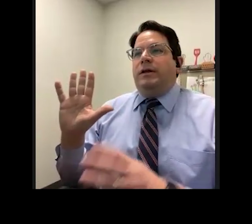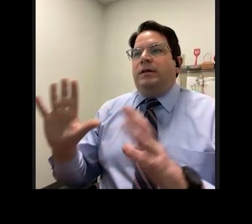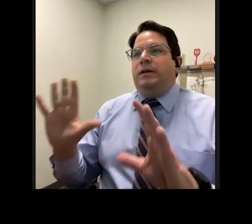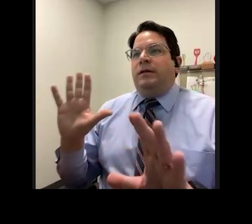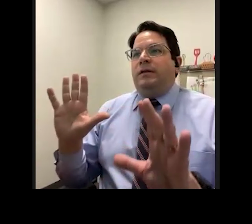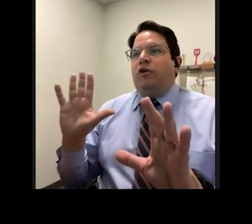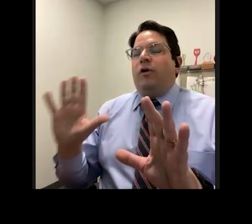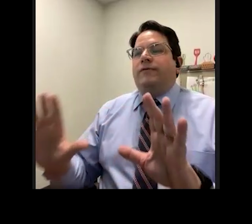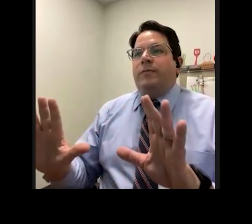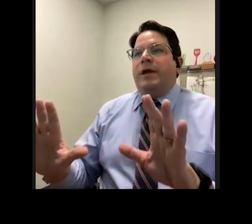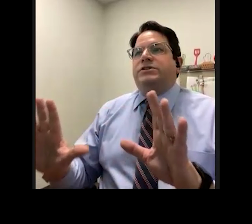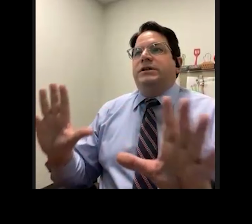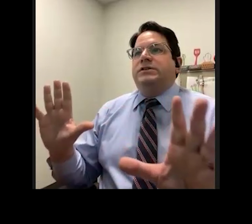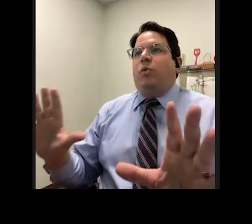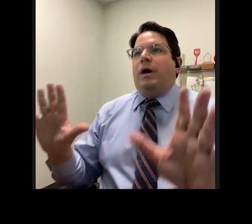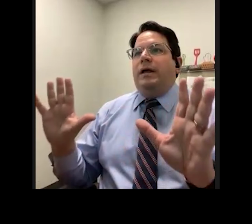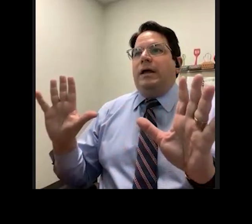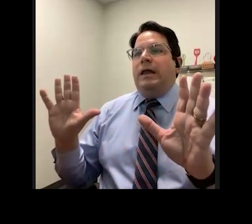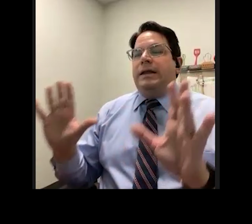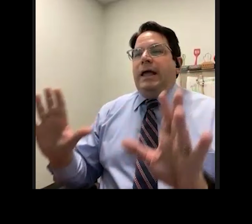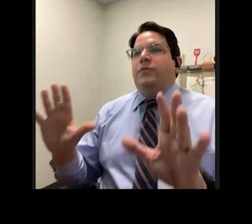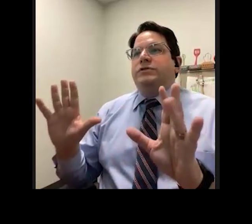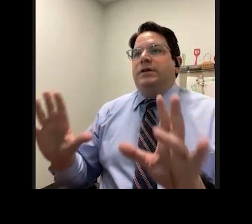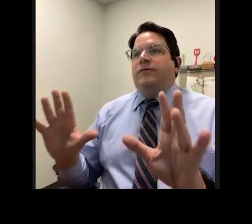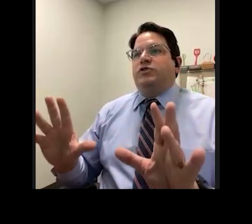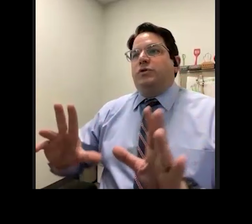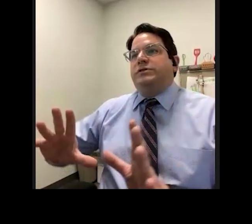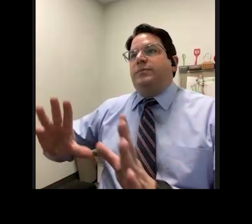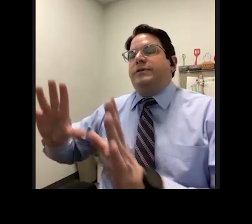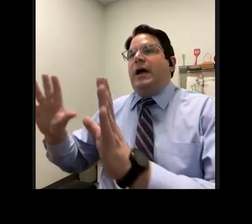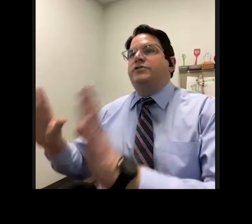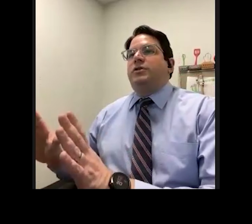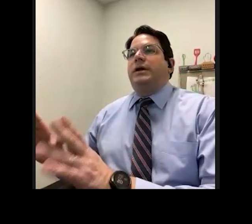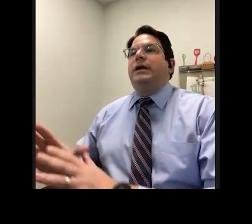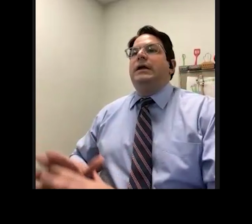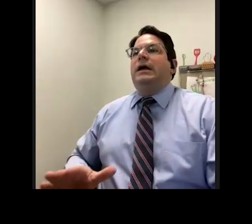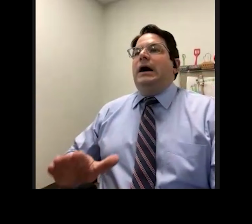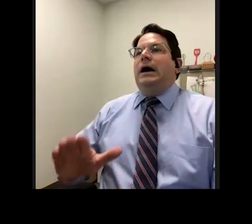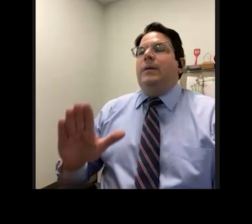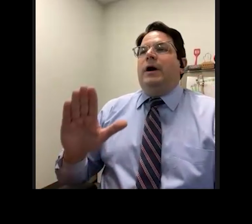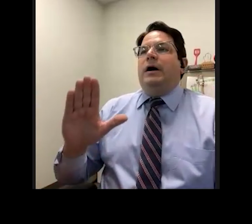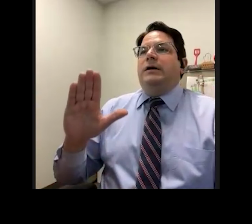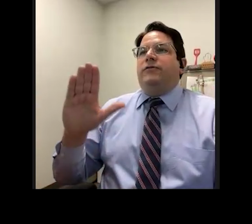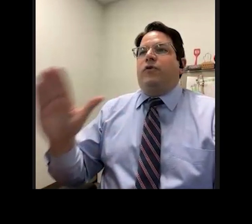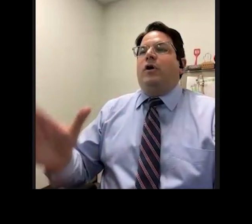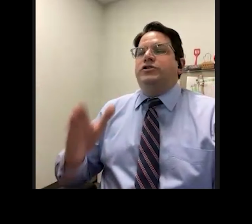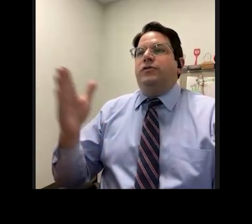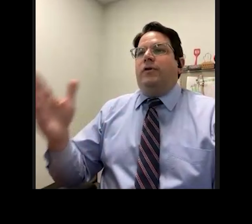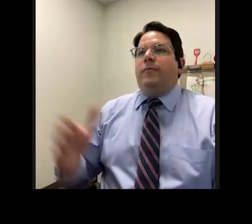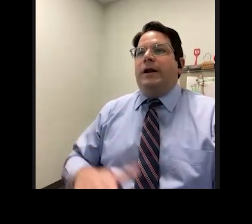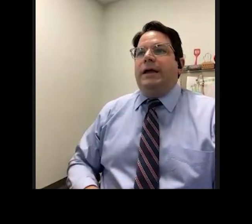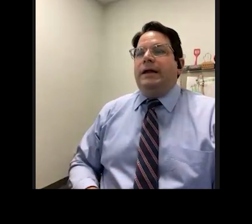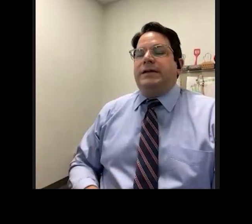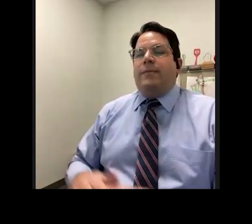your information is what enables individuals to potentially defraud you of money.